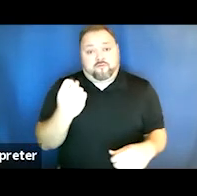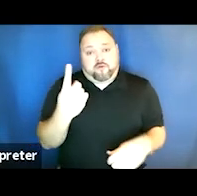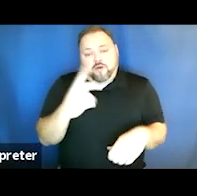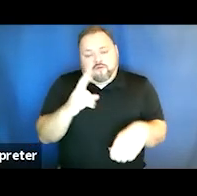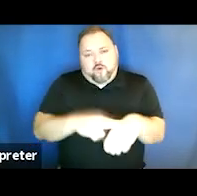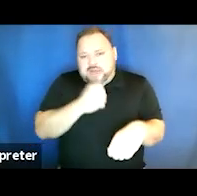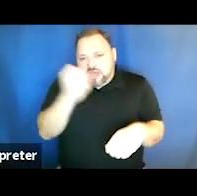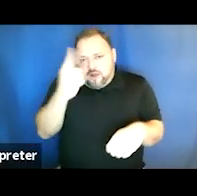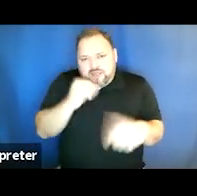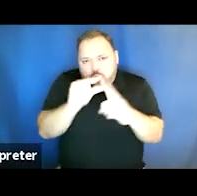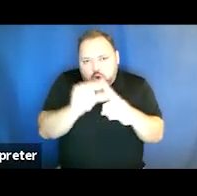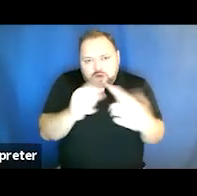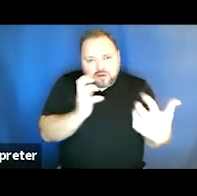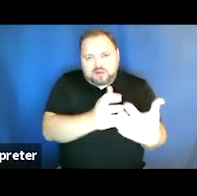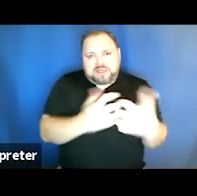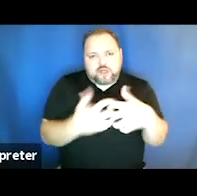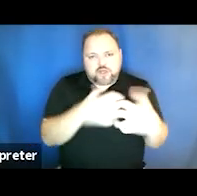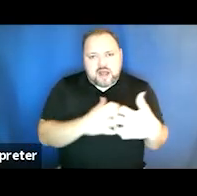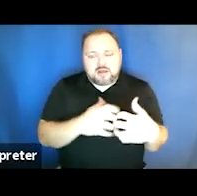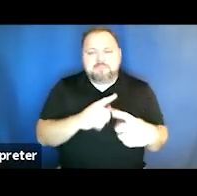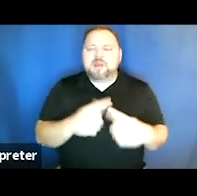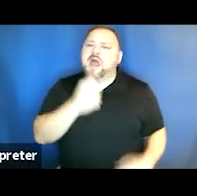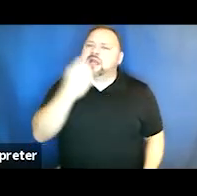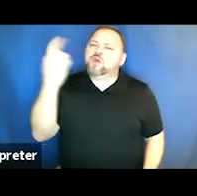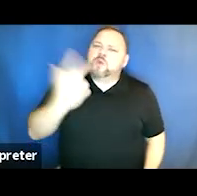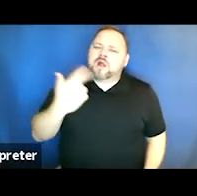but I didn't realize that I was